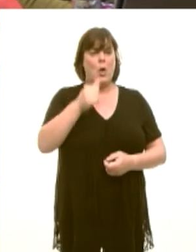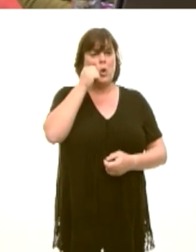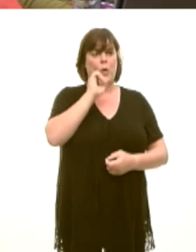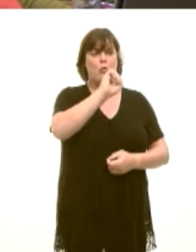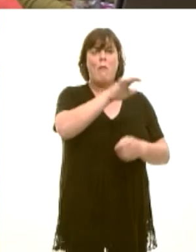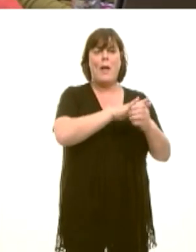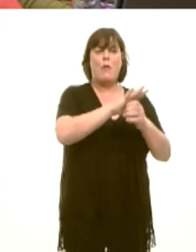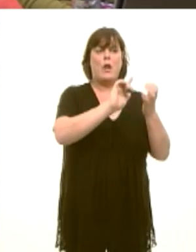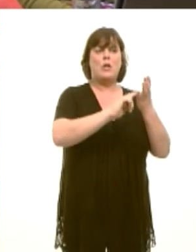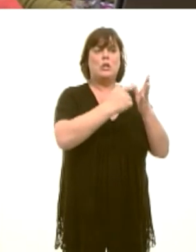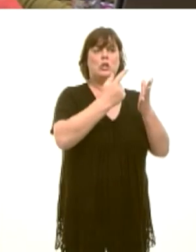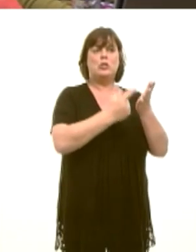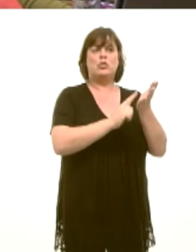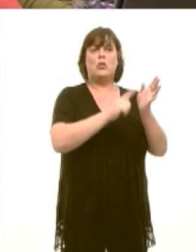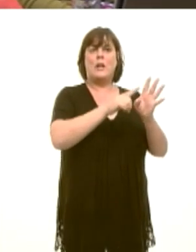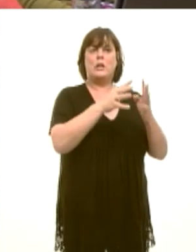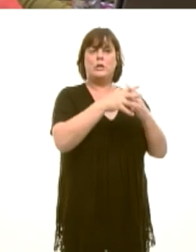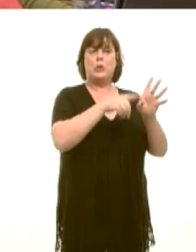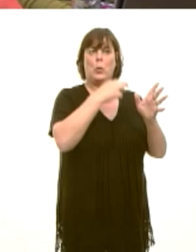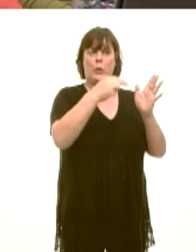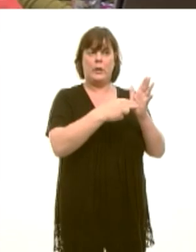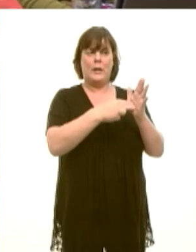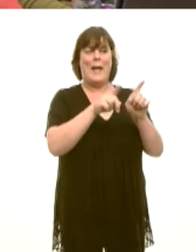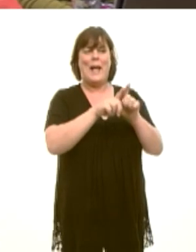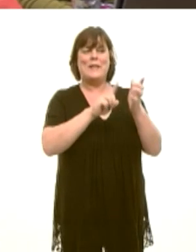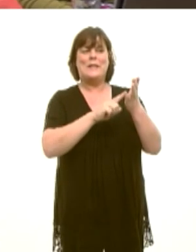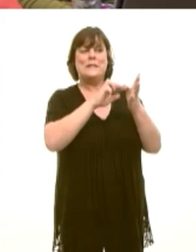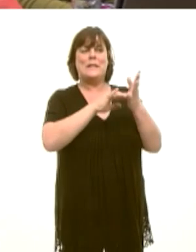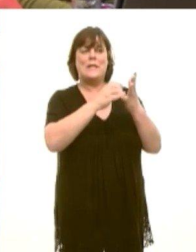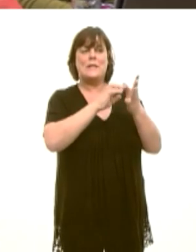and Talycopa, as part of the wider Llansamlet south scheme, and it shows that we are committed